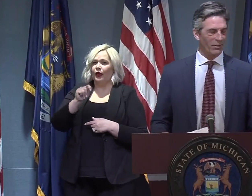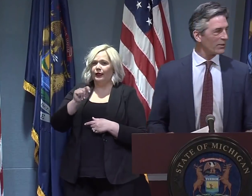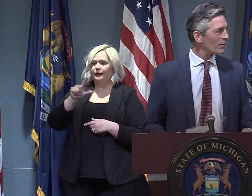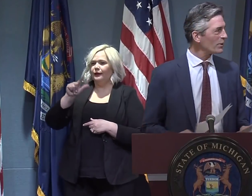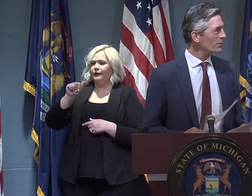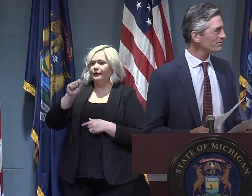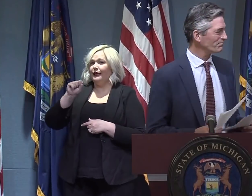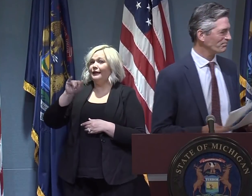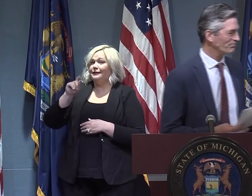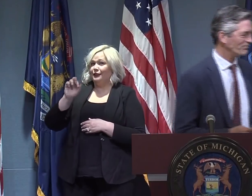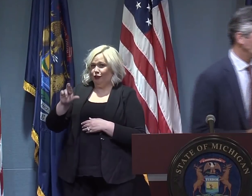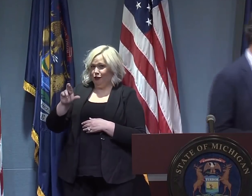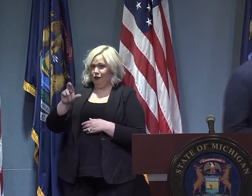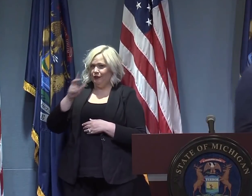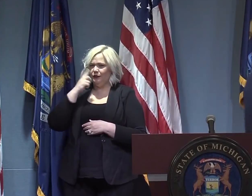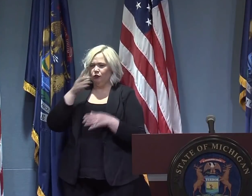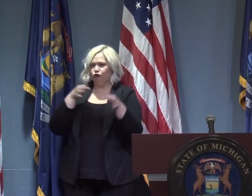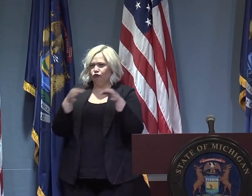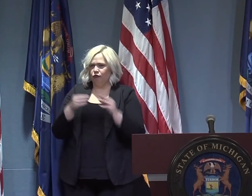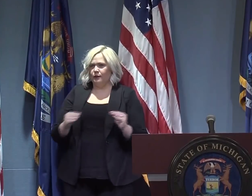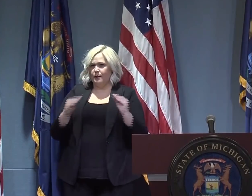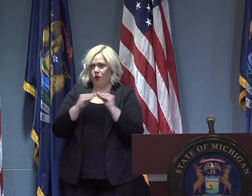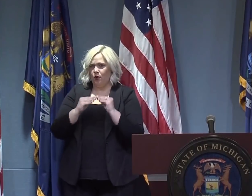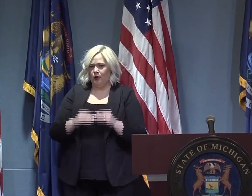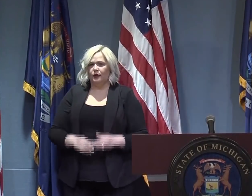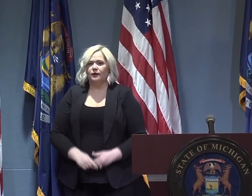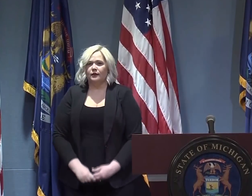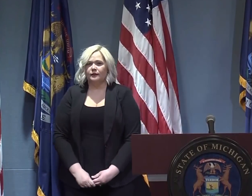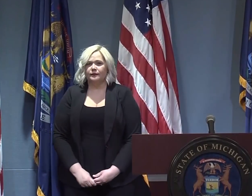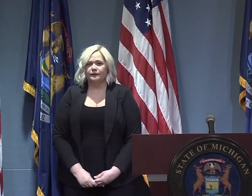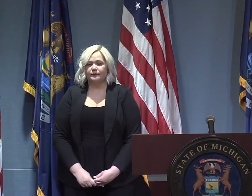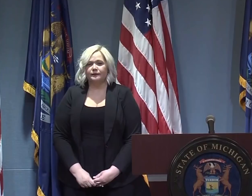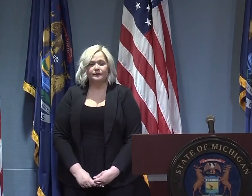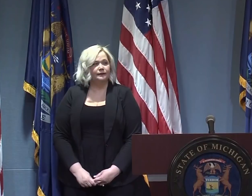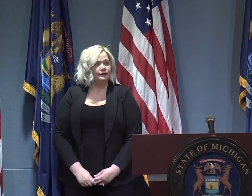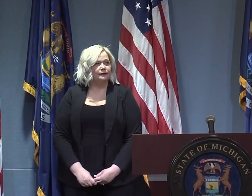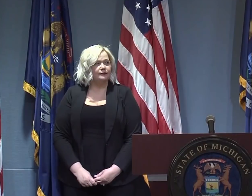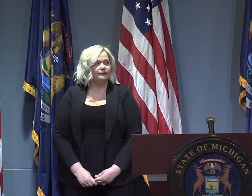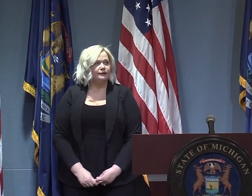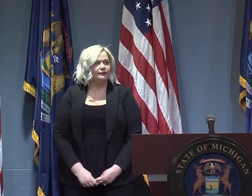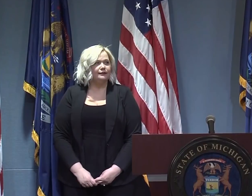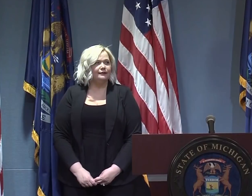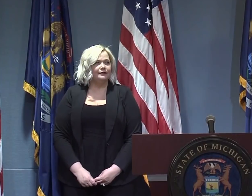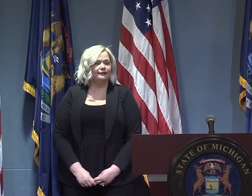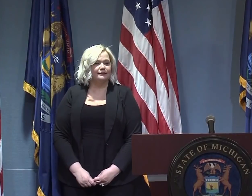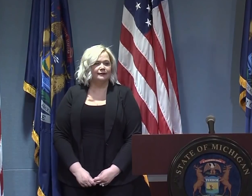WHAT I JUST OUT LINED AND I WILL TURN IT OVER TO WRIGHT LASSITTER